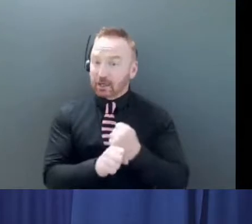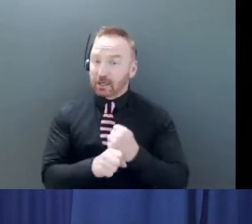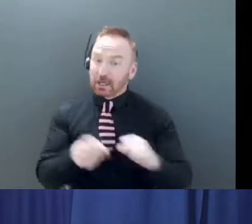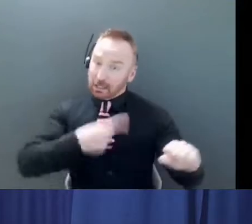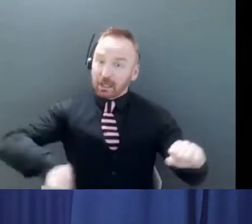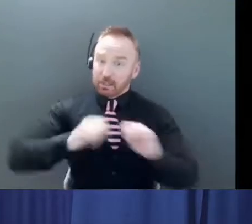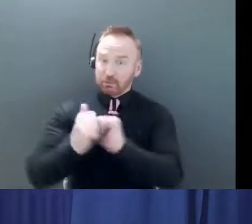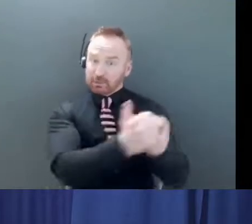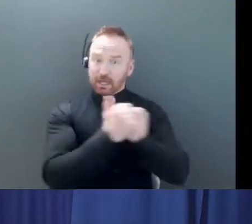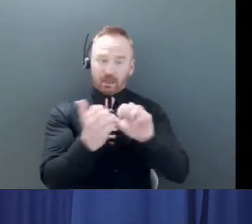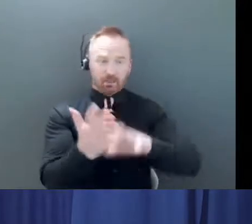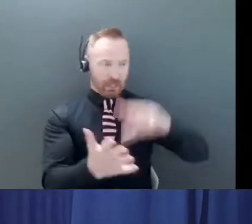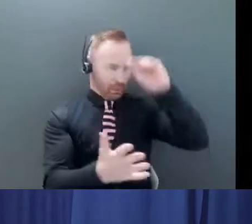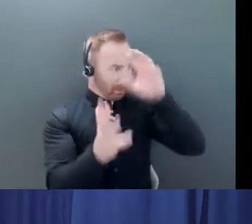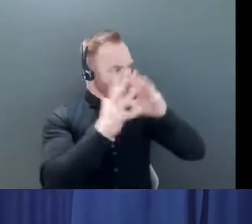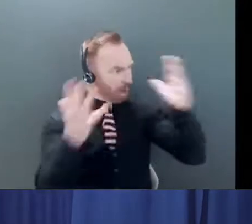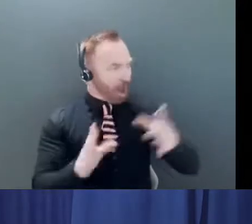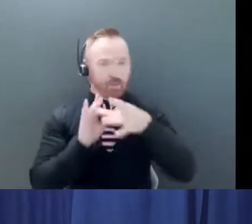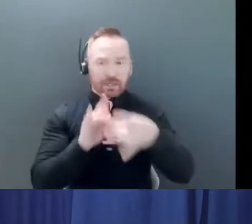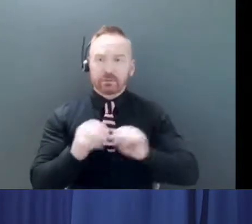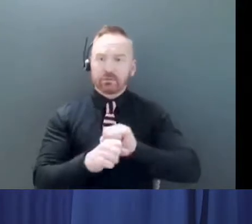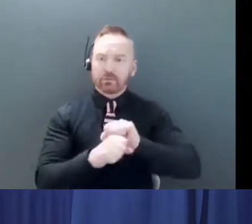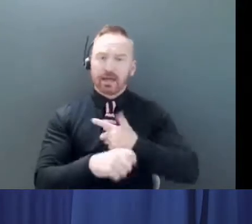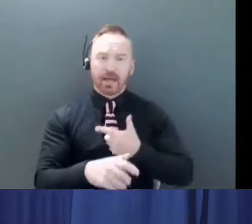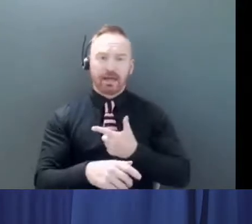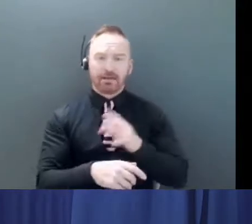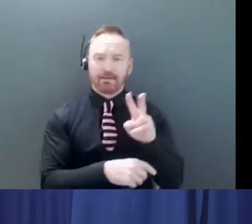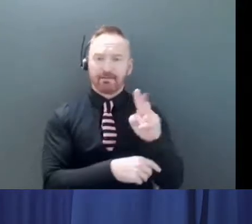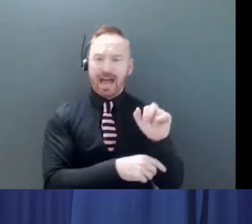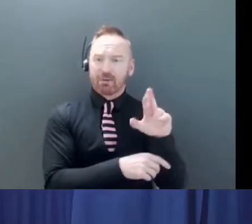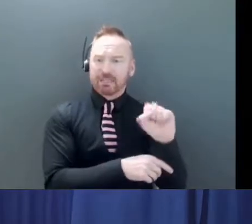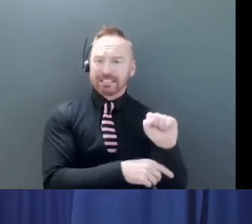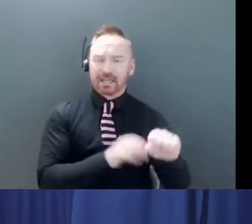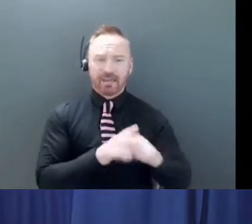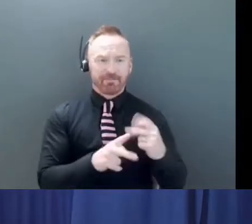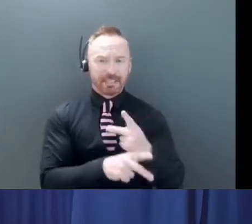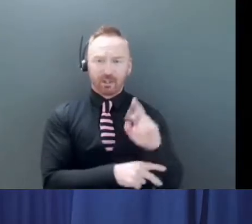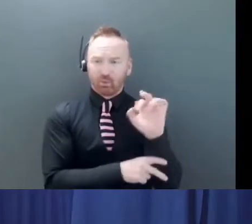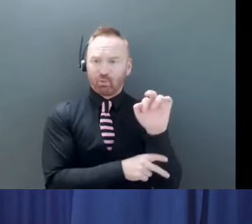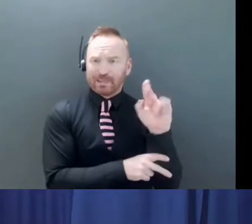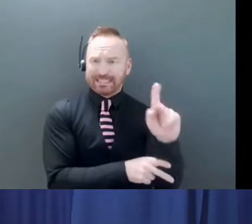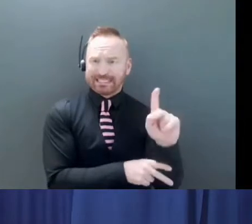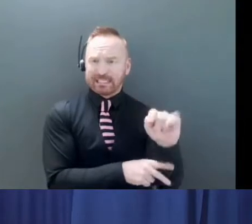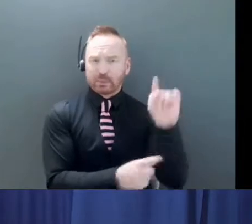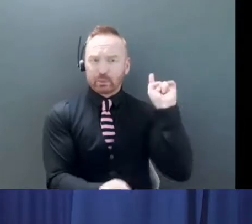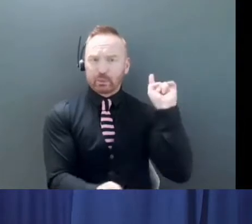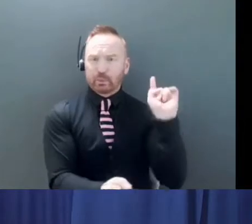the virus and how best to mitigate risk and alive leave